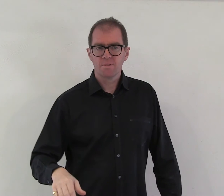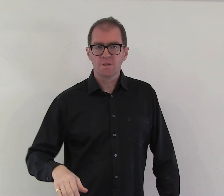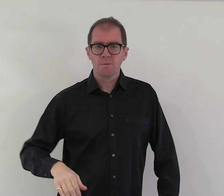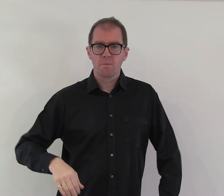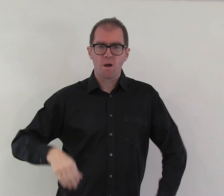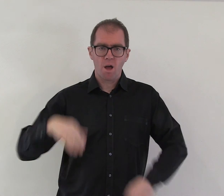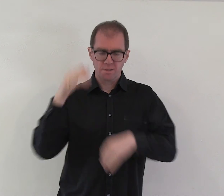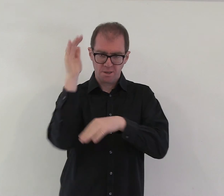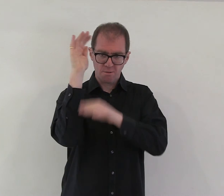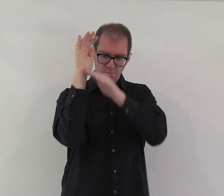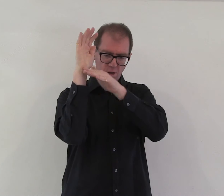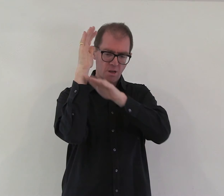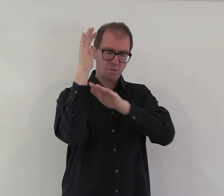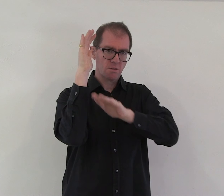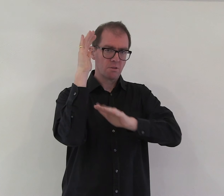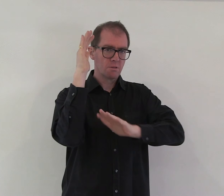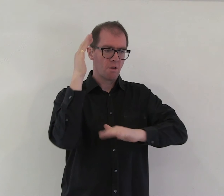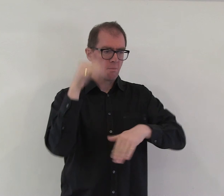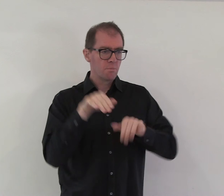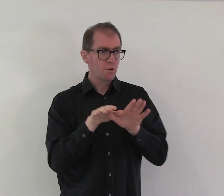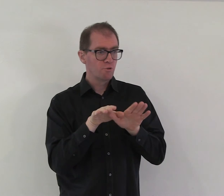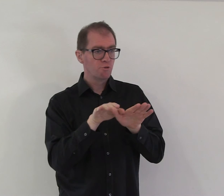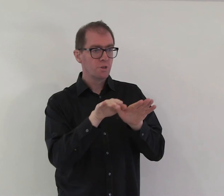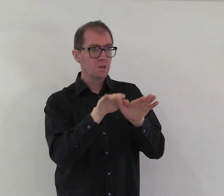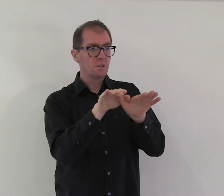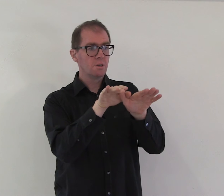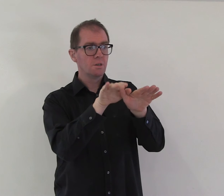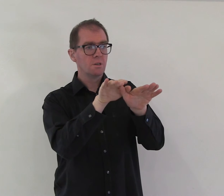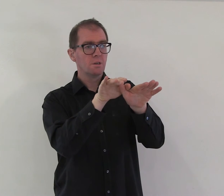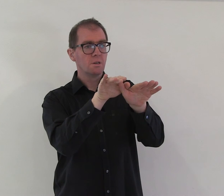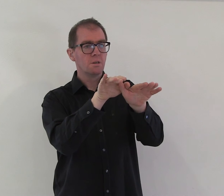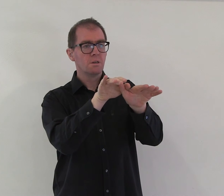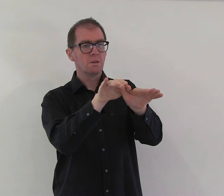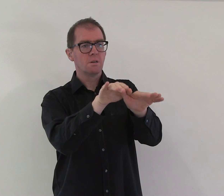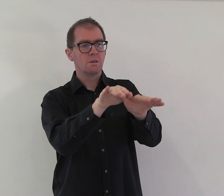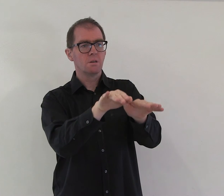Departing birds From the Golden tree